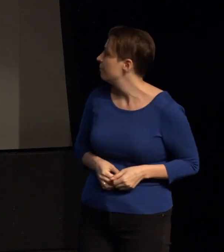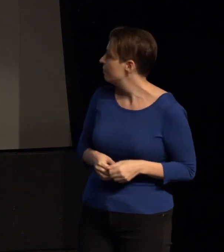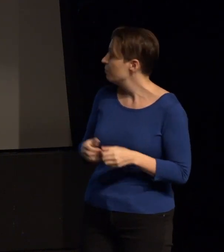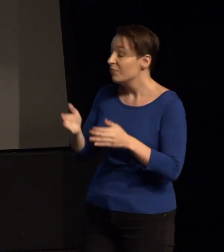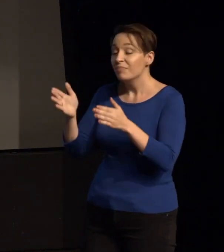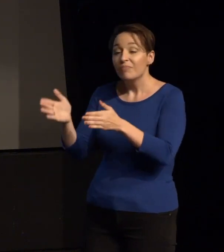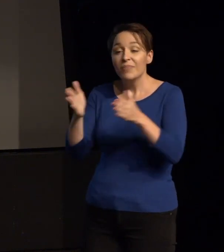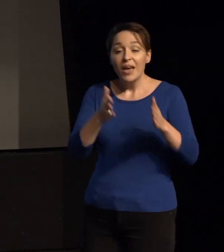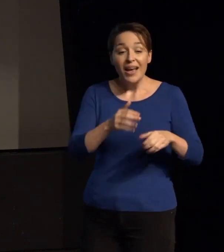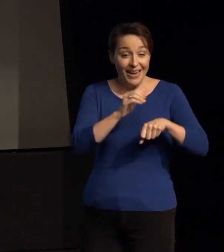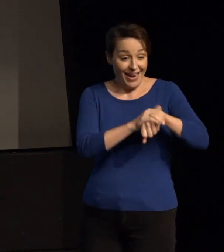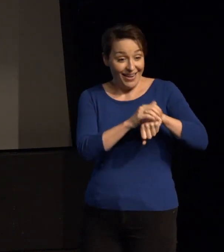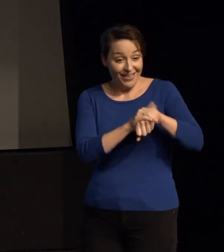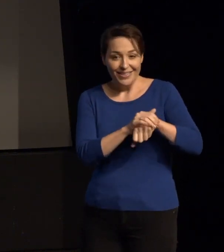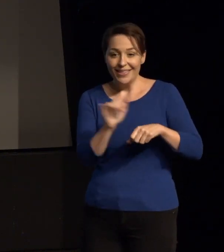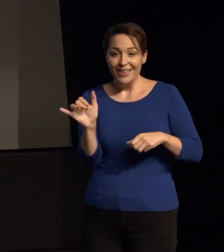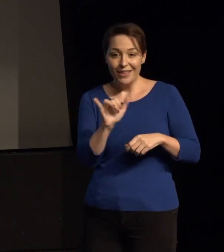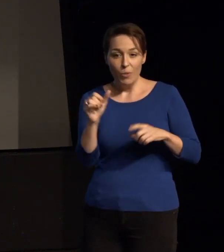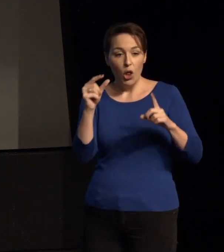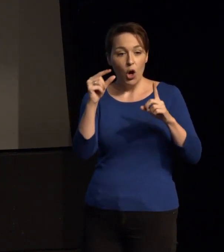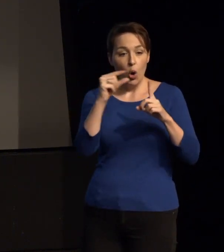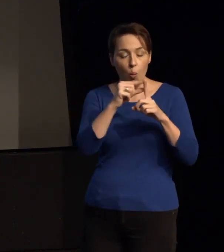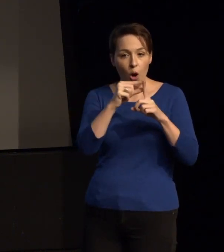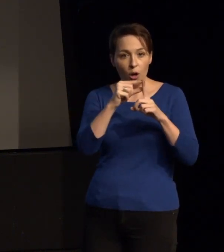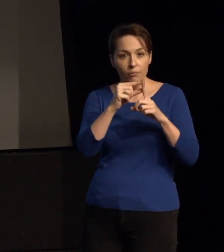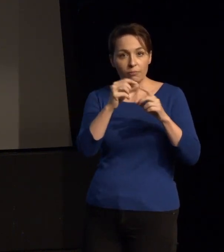For example, "ICE CREAM" and "FROG", they share a location.